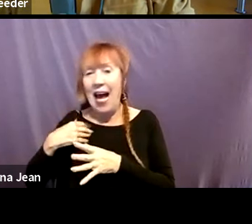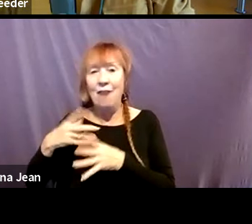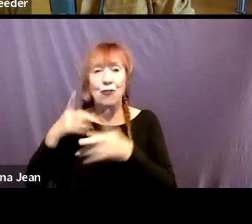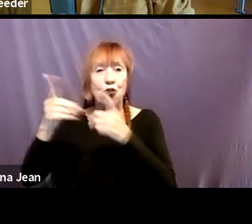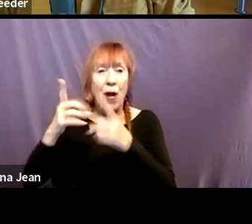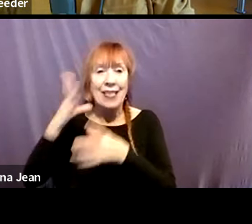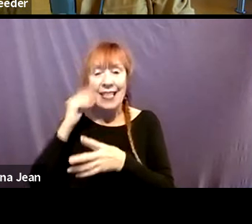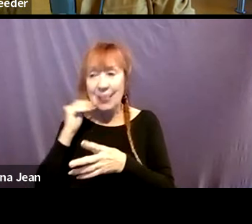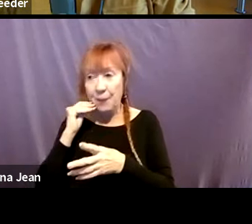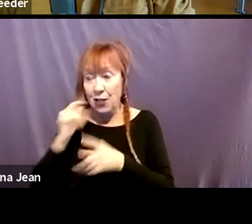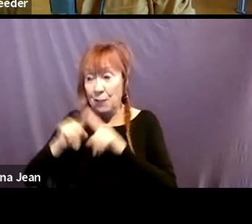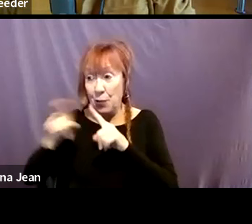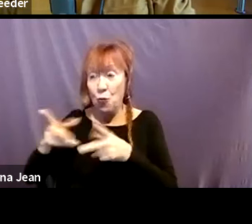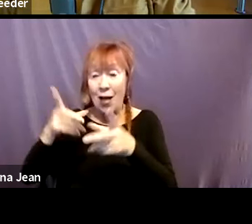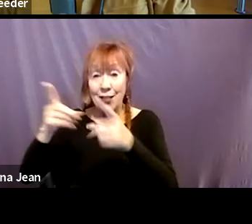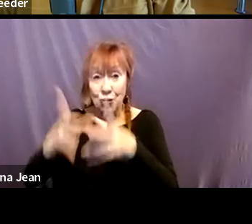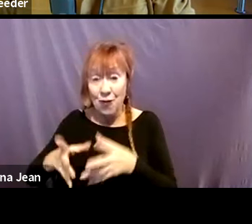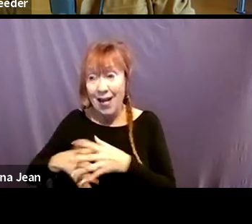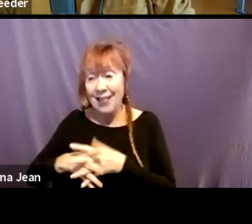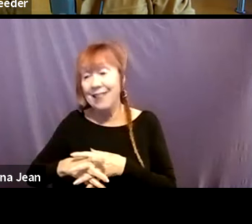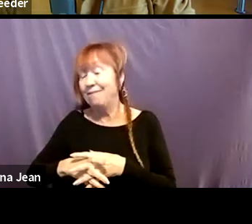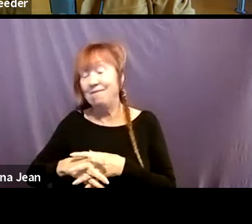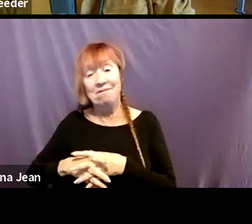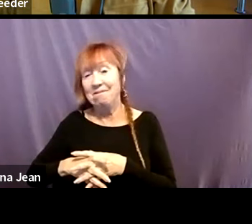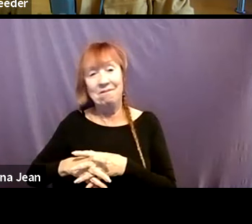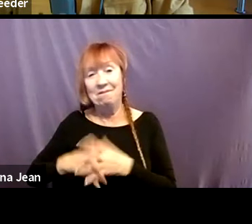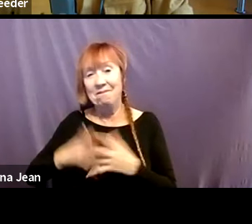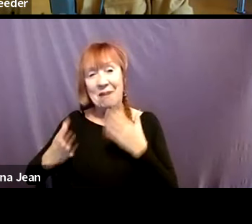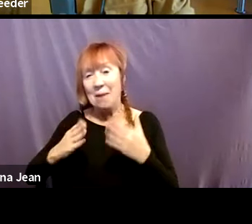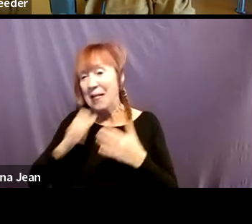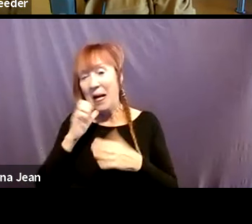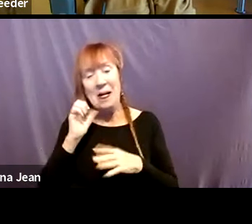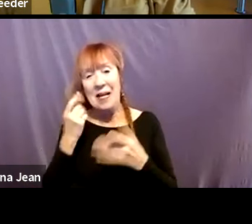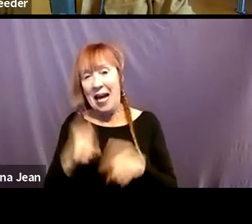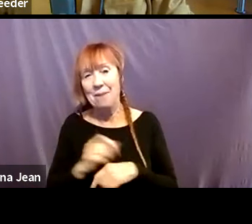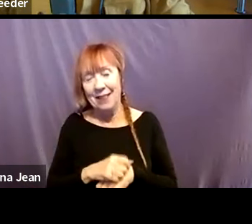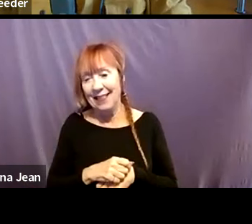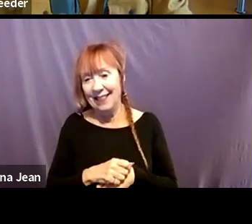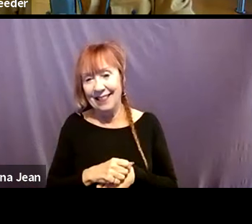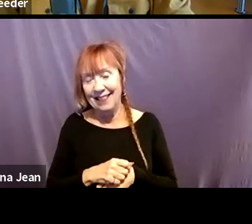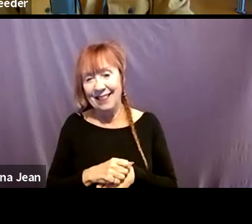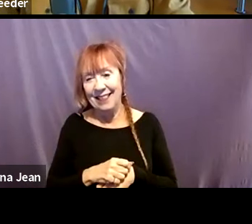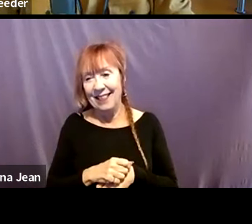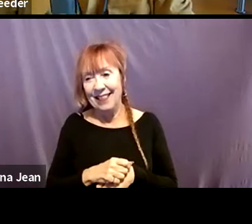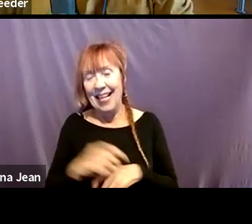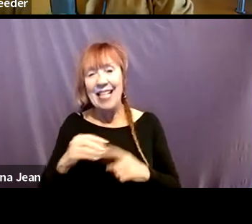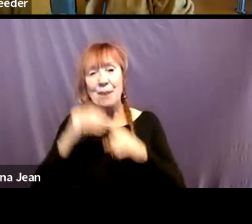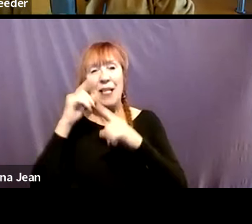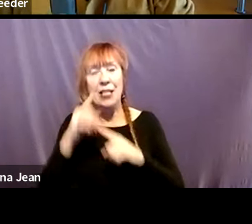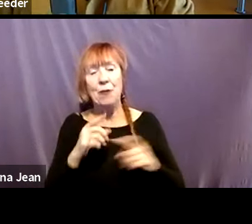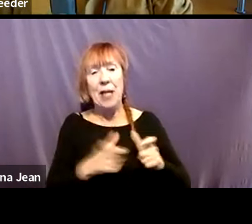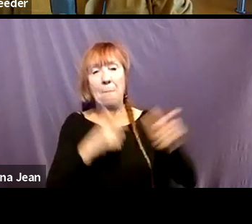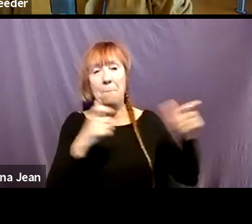you're probably not gonna set it up. You know-- With like a studio or a big production company,